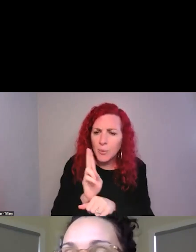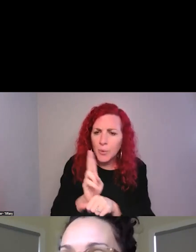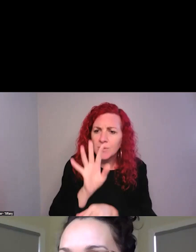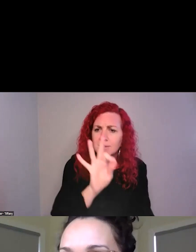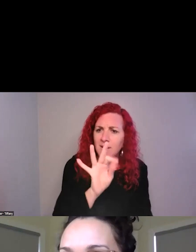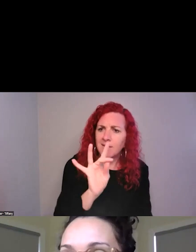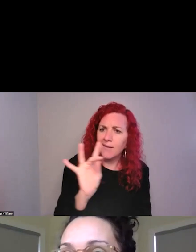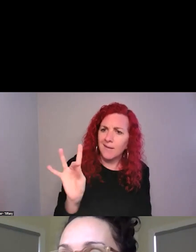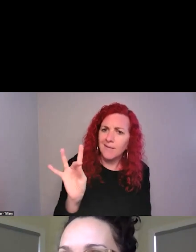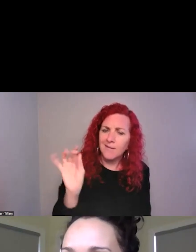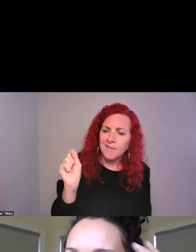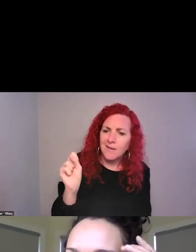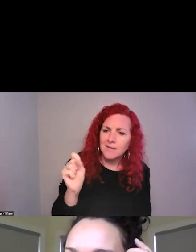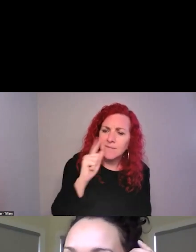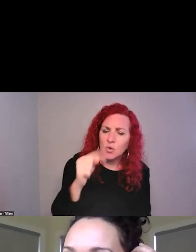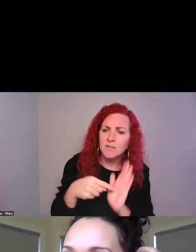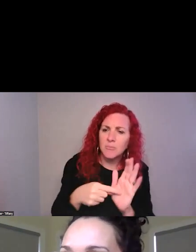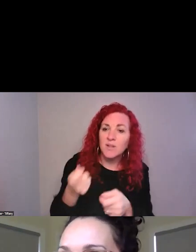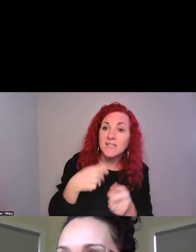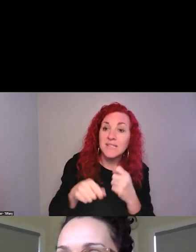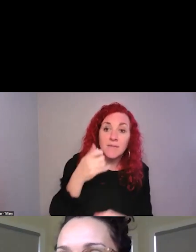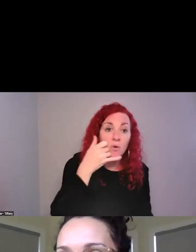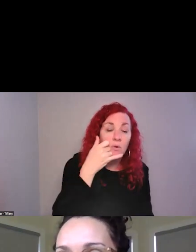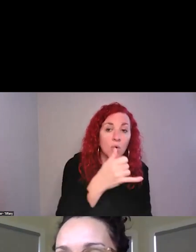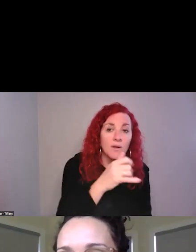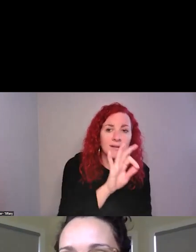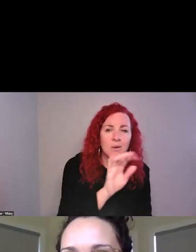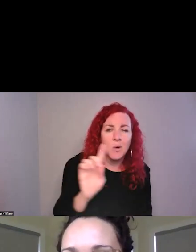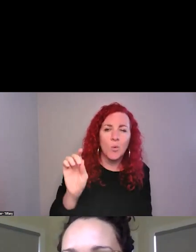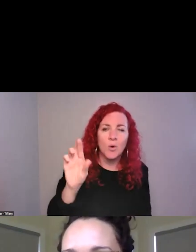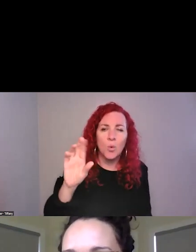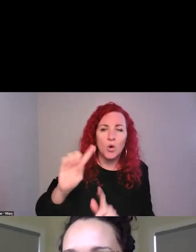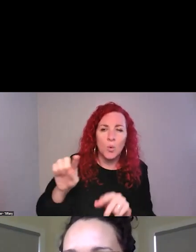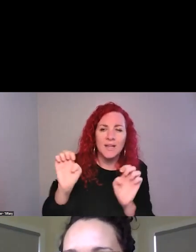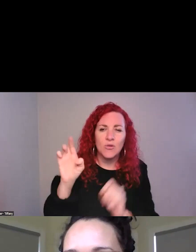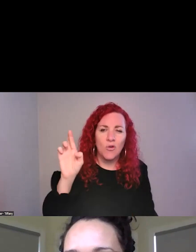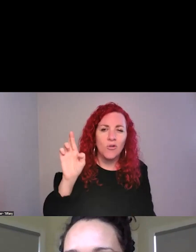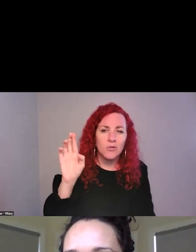988 INSTEAD OF CALLING 911 OR GOING TO THE EMERGENCY DEPARTMENT.